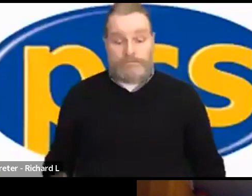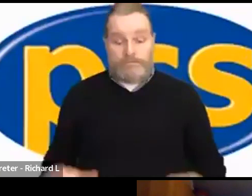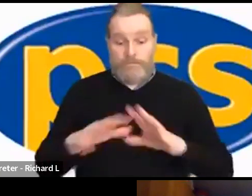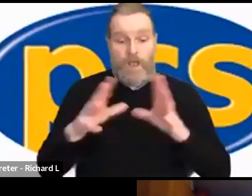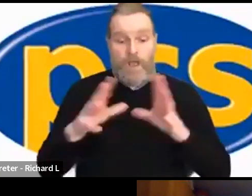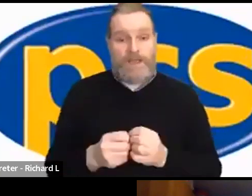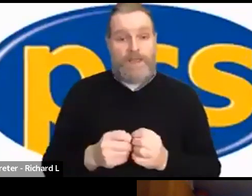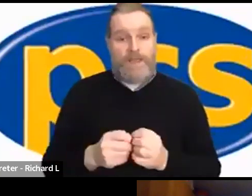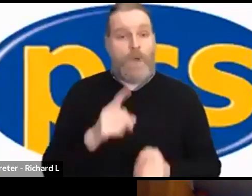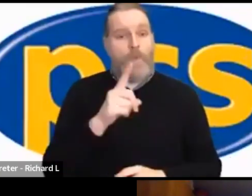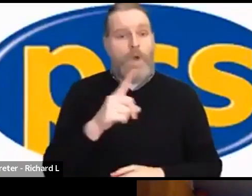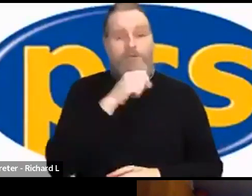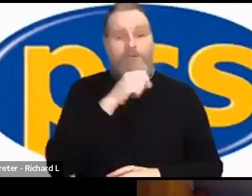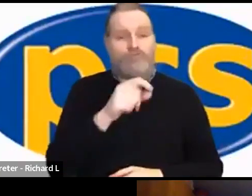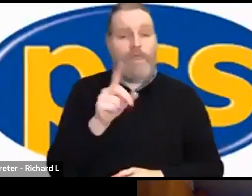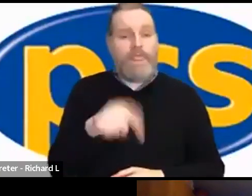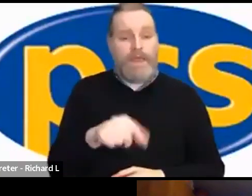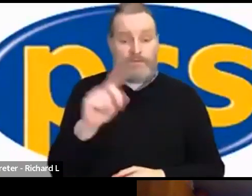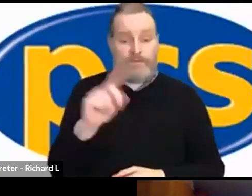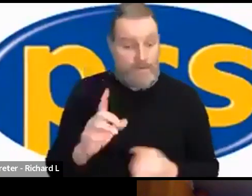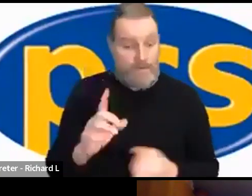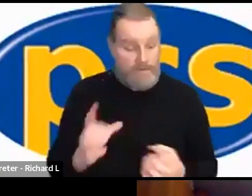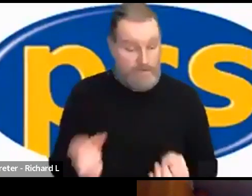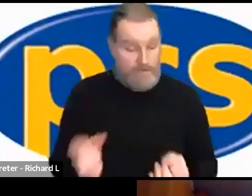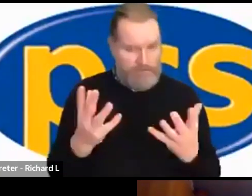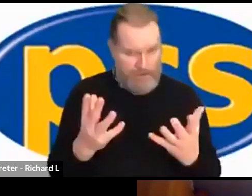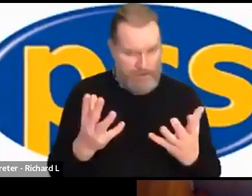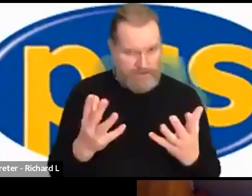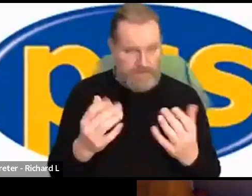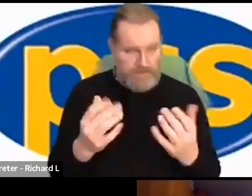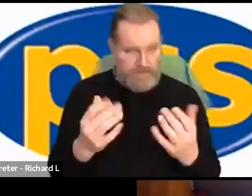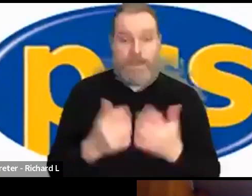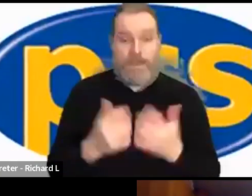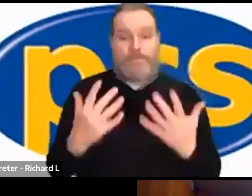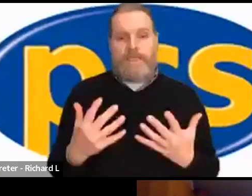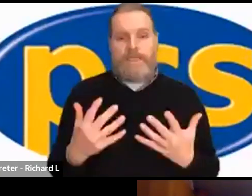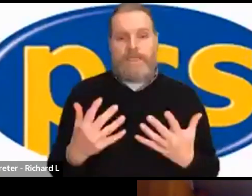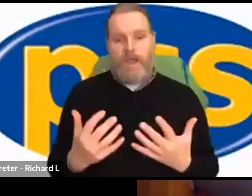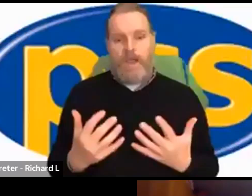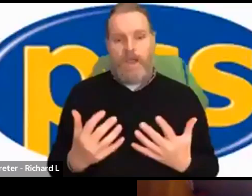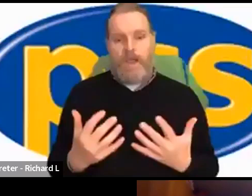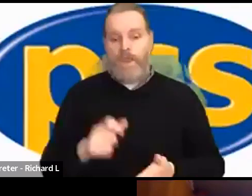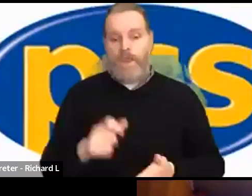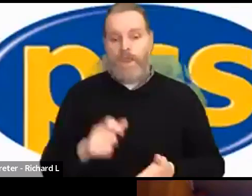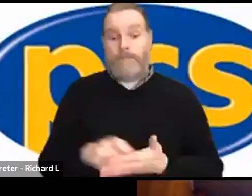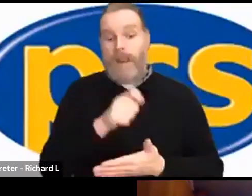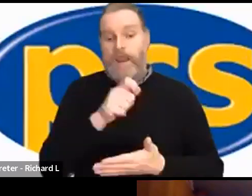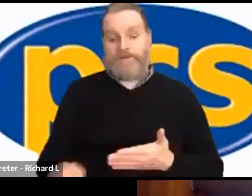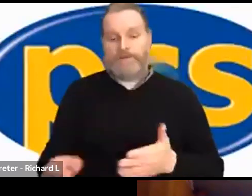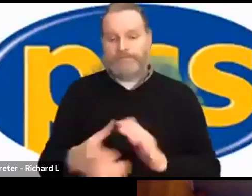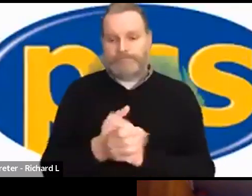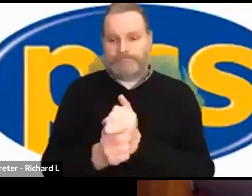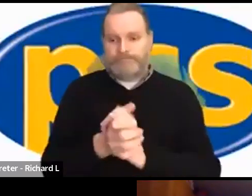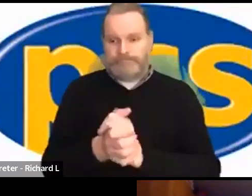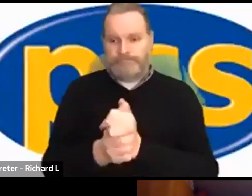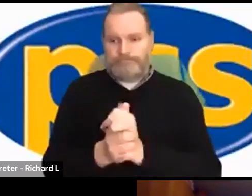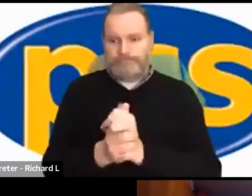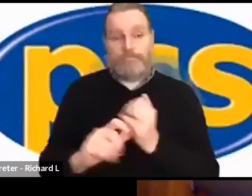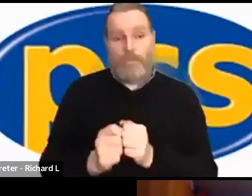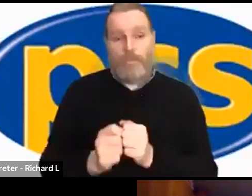also important to mention, Fran, that once that whilst a 100,000 of us that whilst a 100,000 of us will take strike action next week. t week, we're now in the week, we're now in the second week of rebaloting a further further 35,000